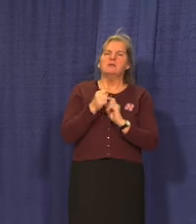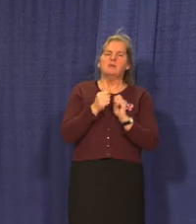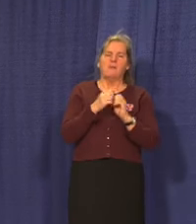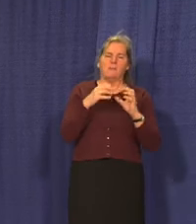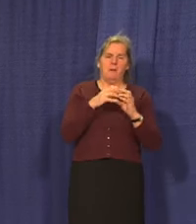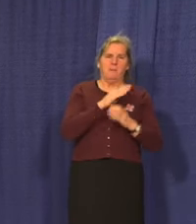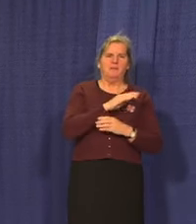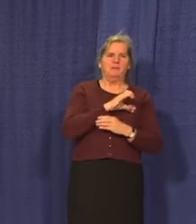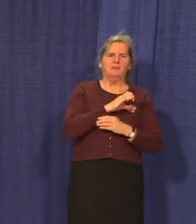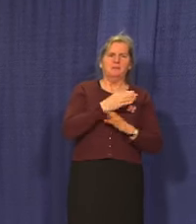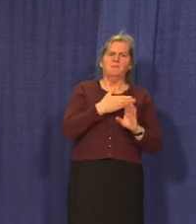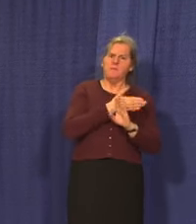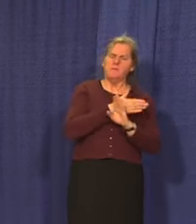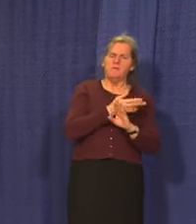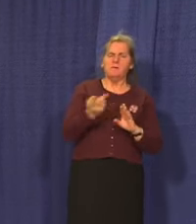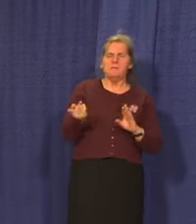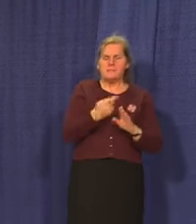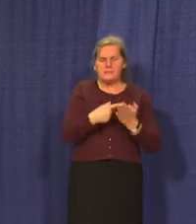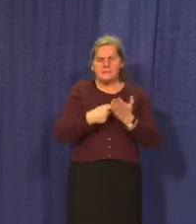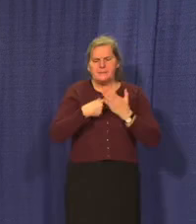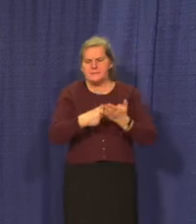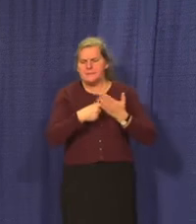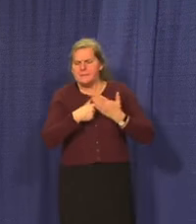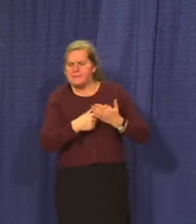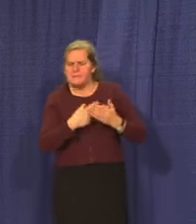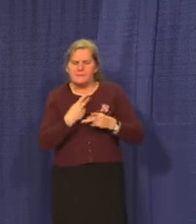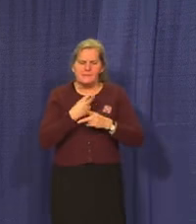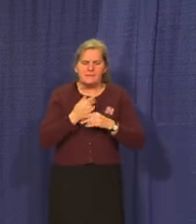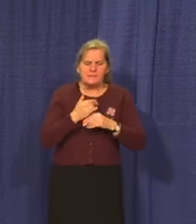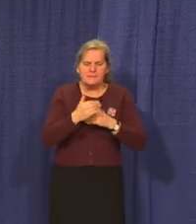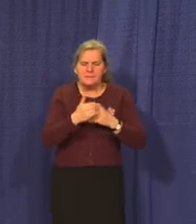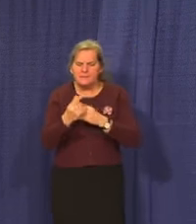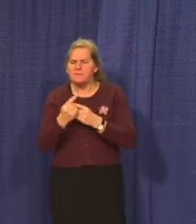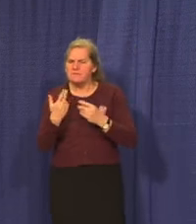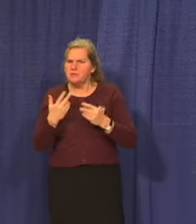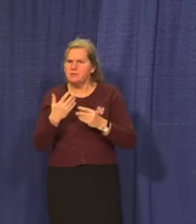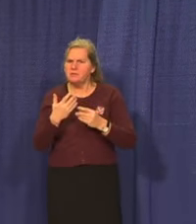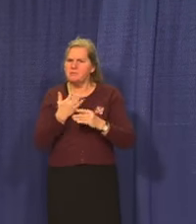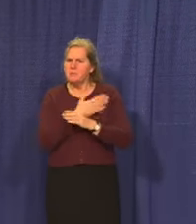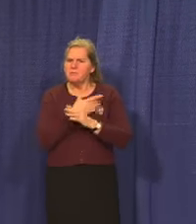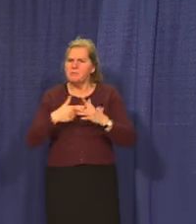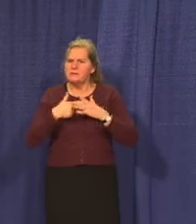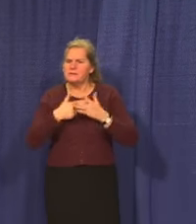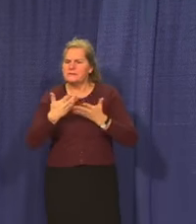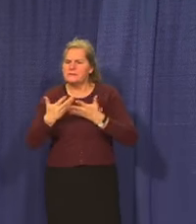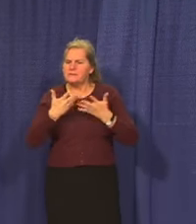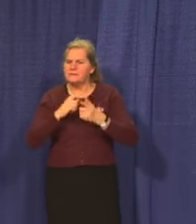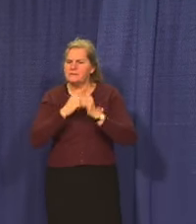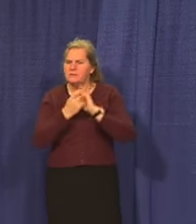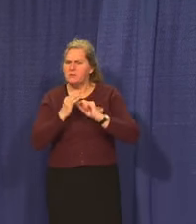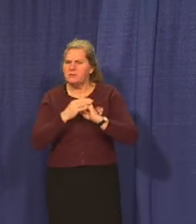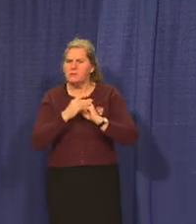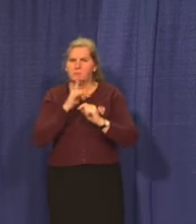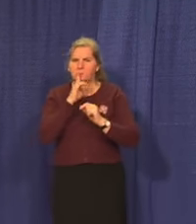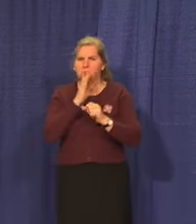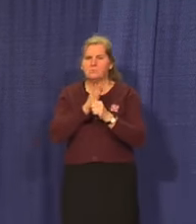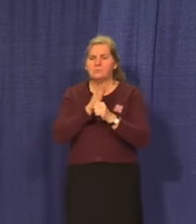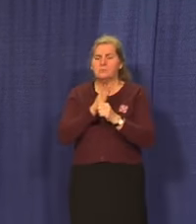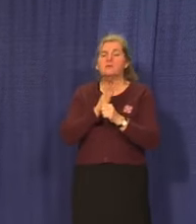BUBBLE, WE'VE BEEN HAVING THIS CONVERSATION. NOTHING AT THIS TIME. WE ARE NOT ANNOUNCING